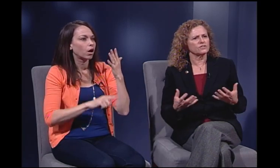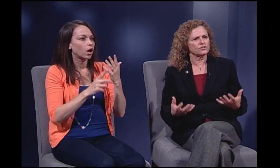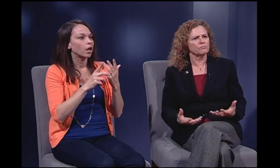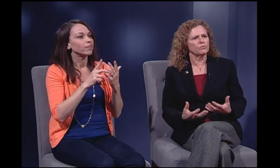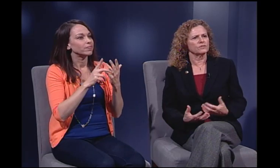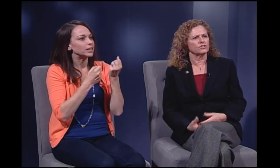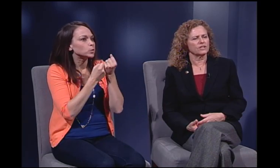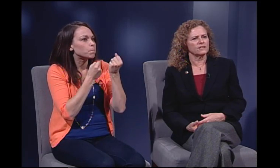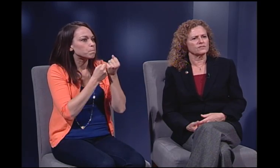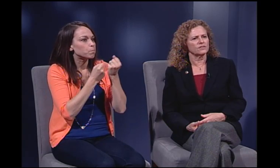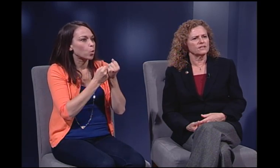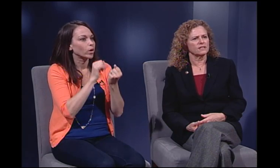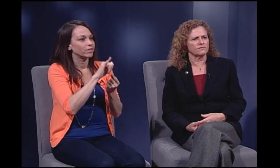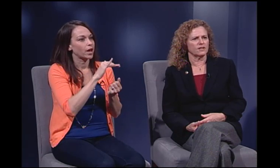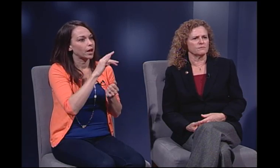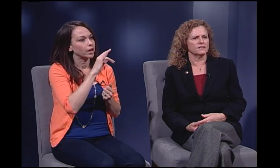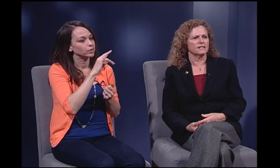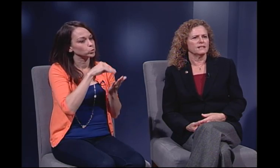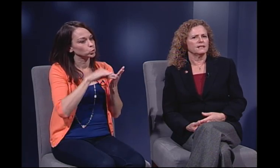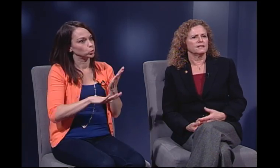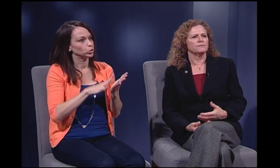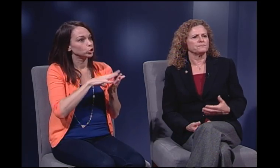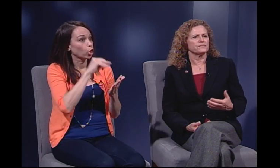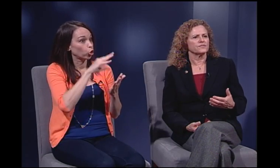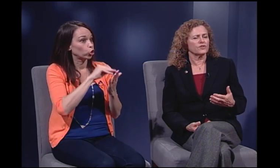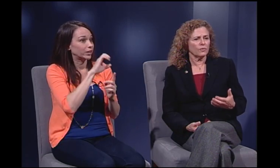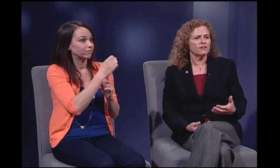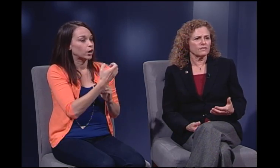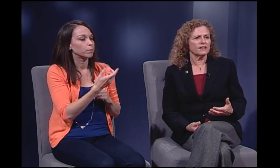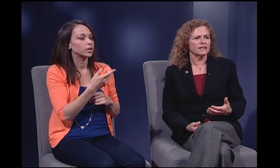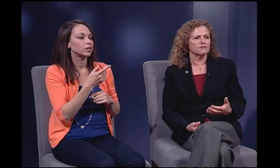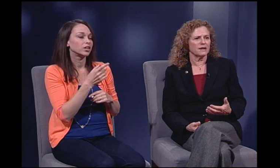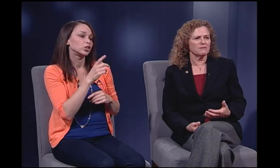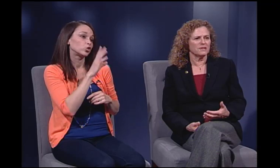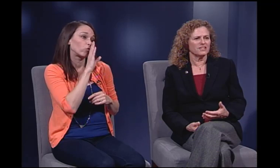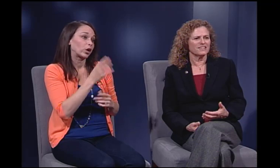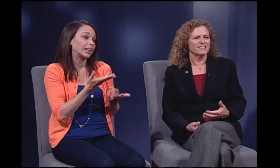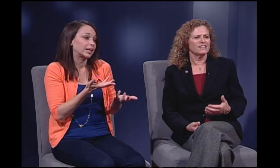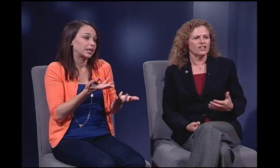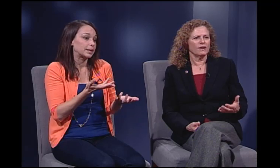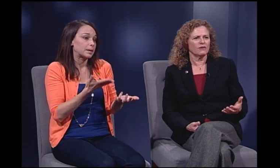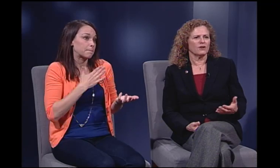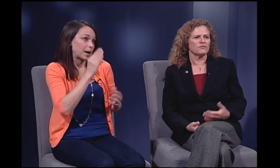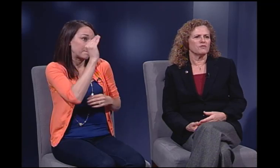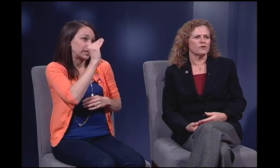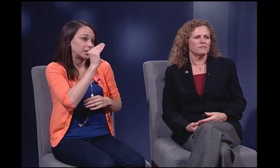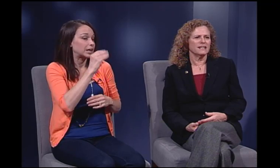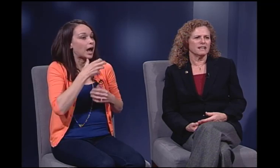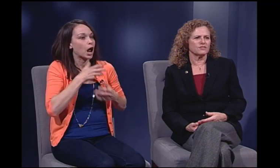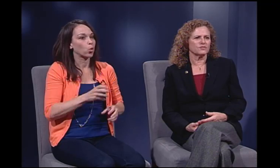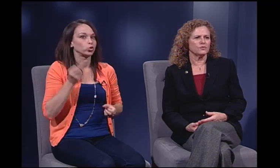and support the child's learning environment. So quite frankly in my opinion, no, I don't want to throw more money at the schools,